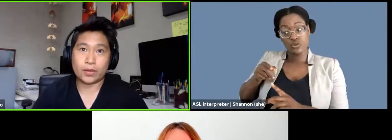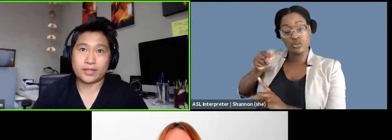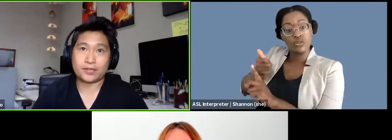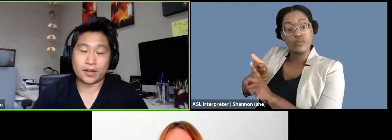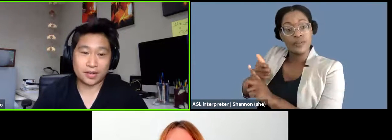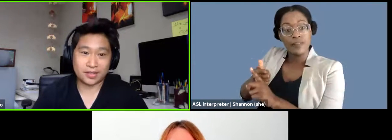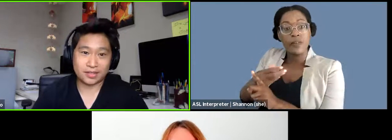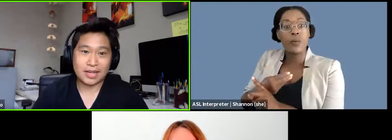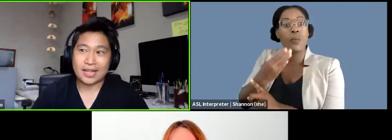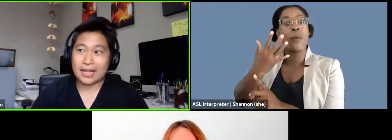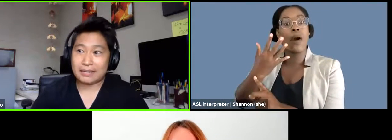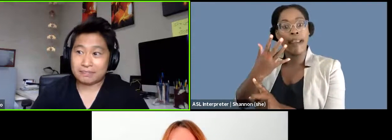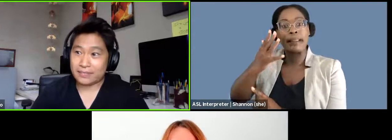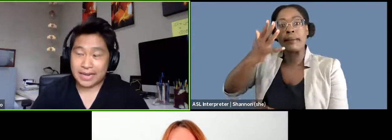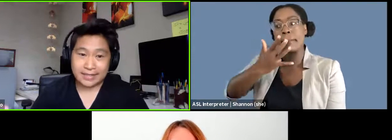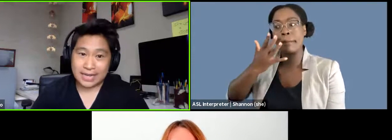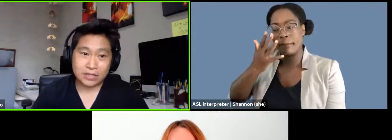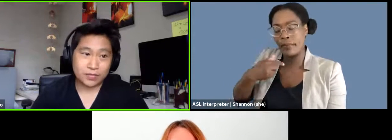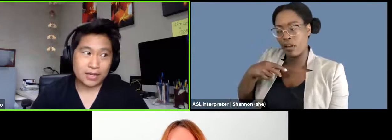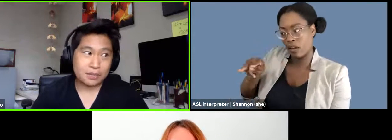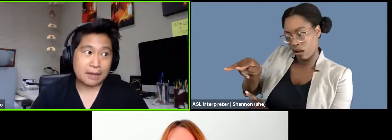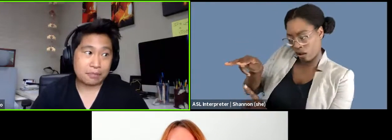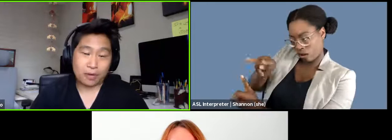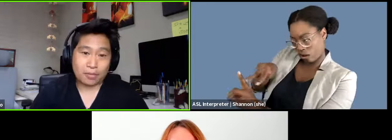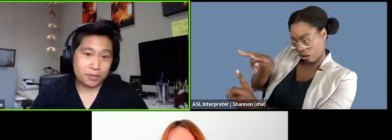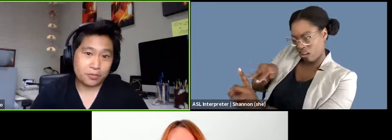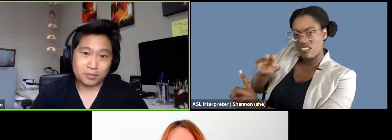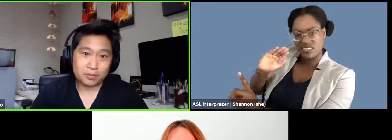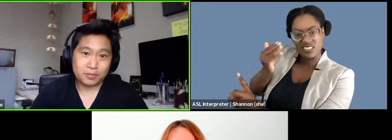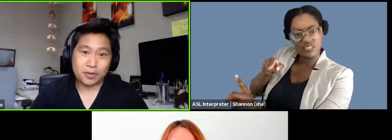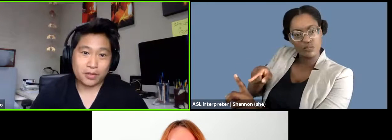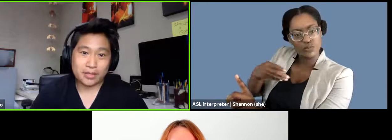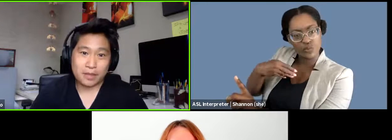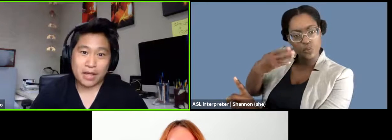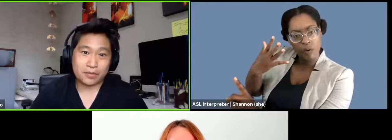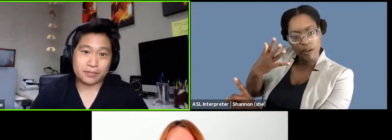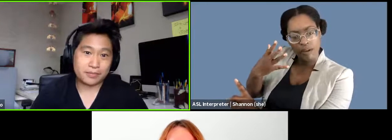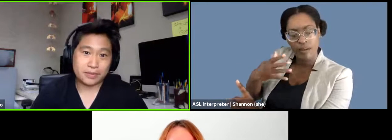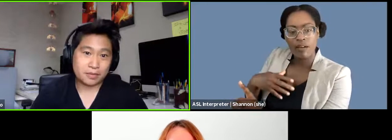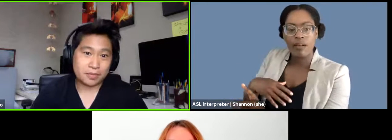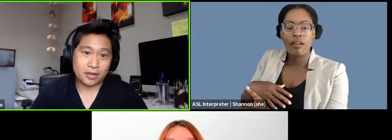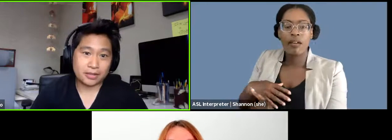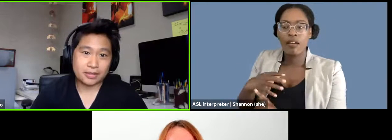was not for her, it sounds funny, but I probably wouldn't be going to the bathroom, to be honest.